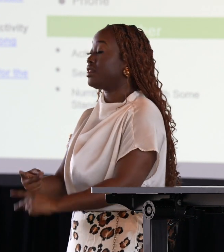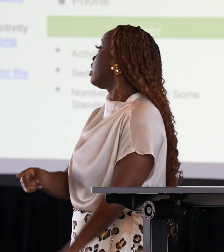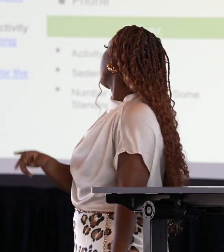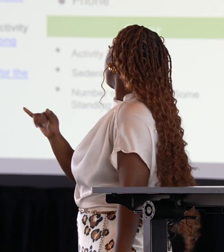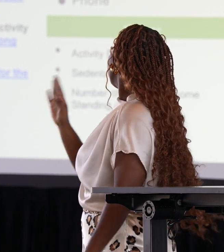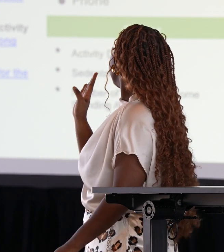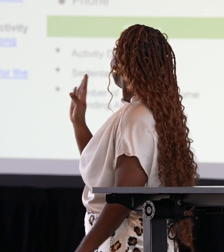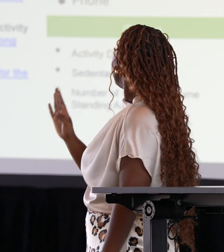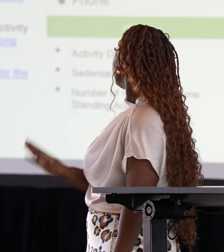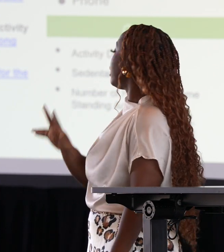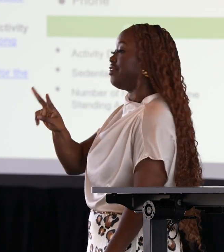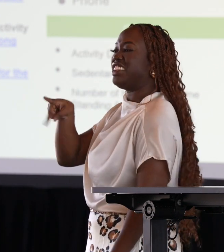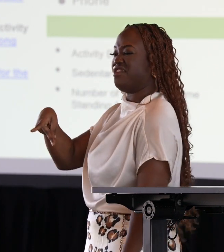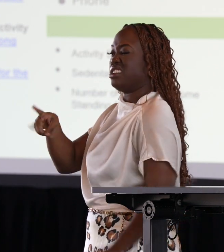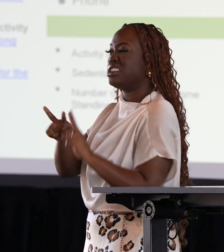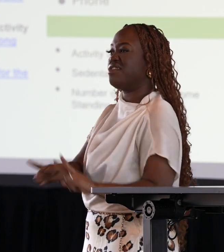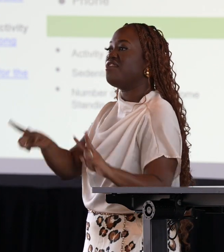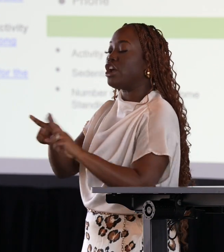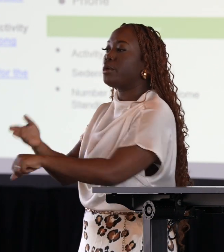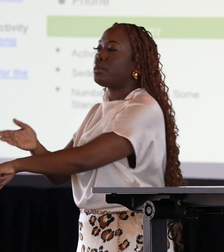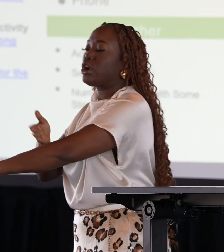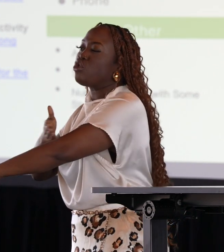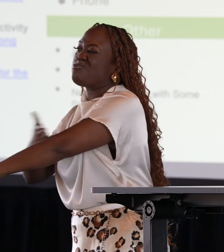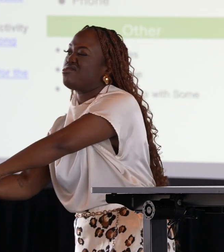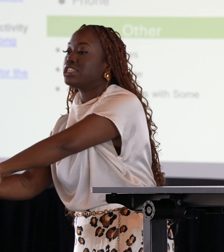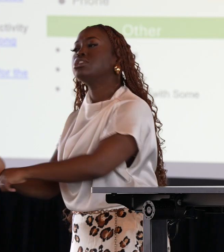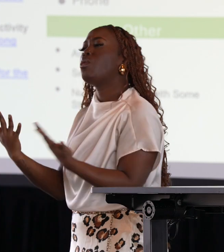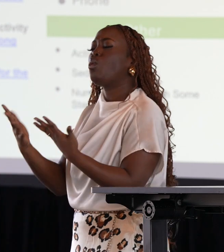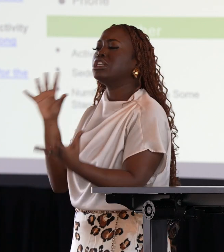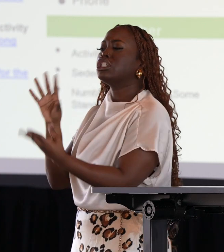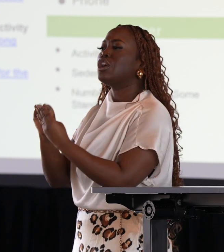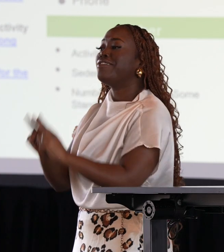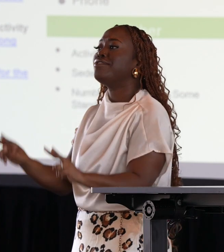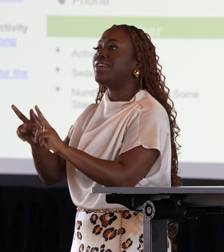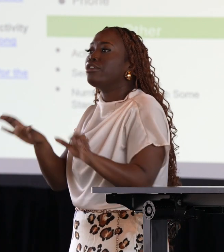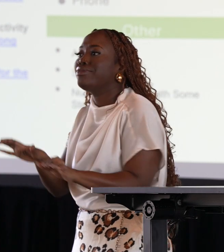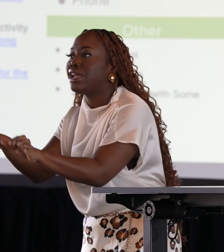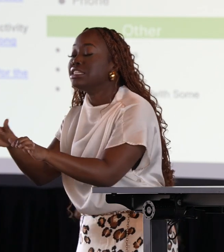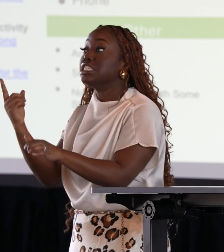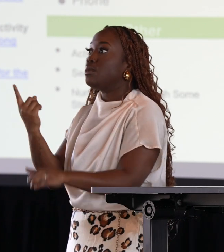volume and progression or regression. So what is the total volume of activity that someone is doing today that they should